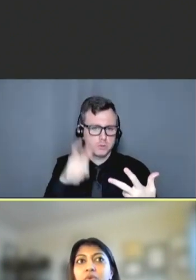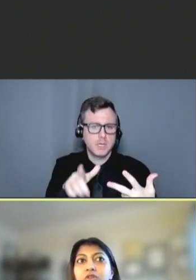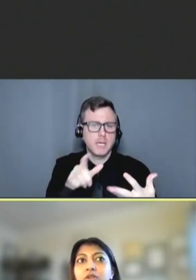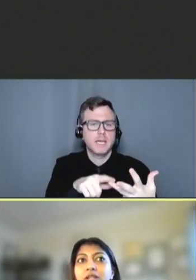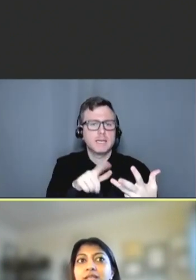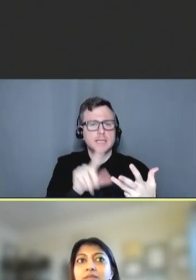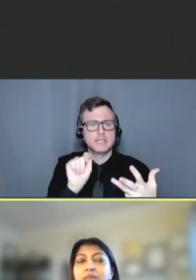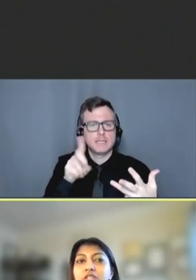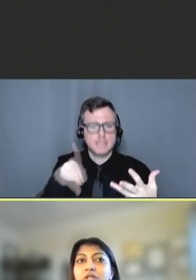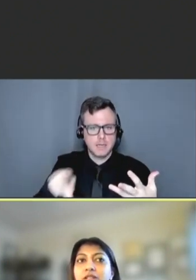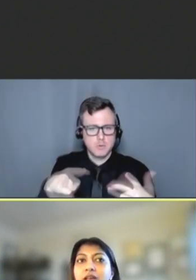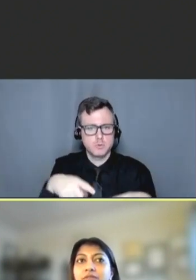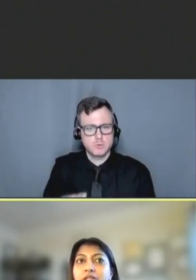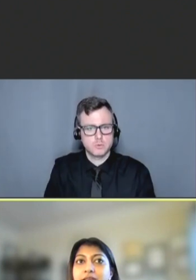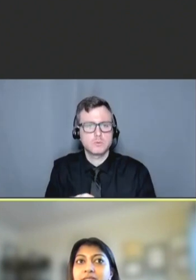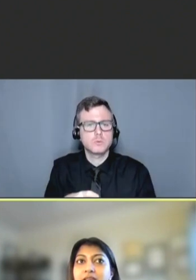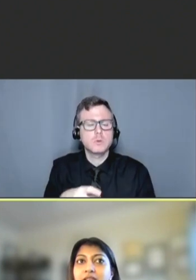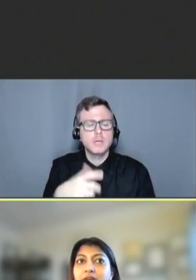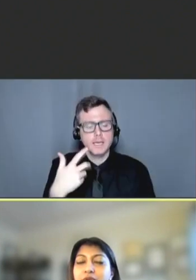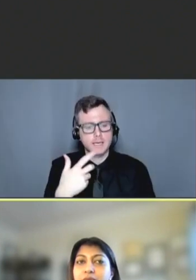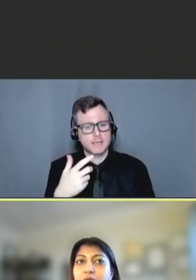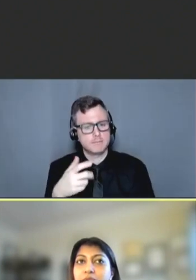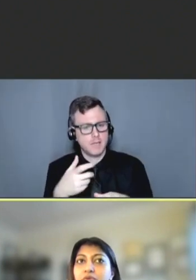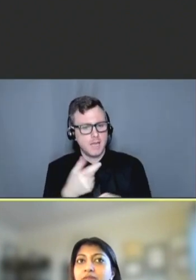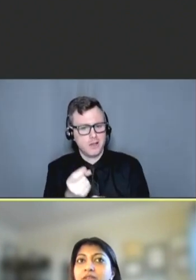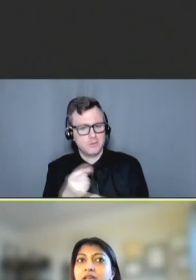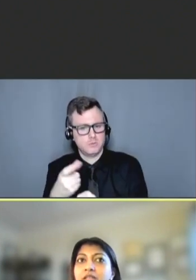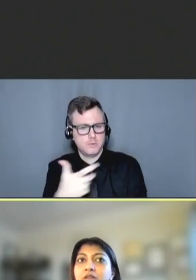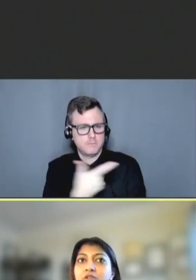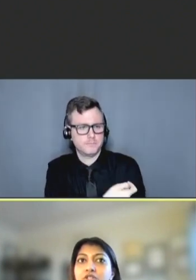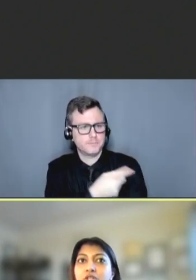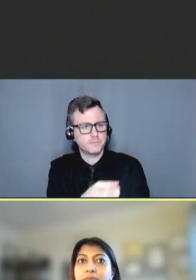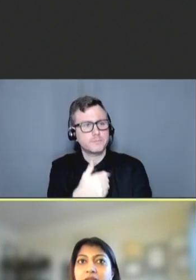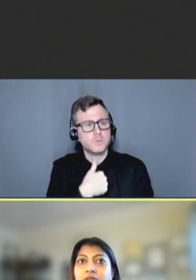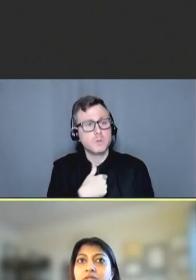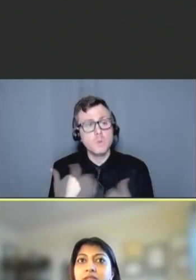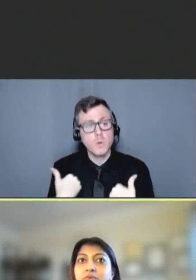We utilize patient level claims data from both private and commercial payers as well